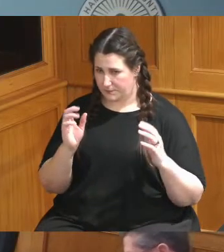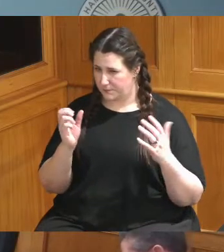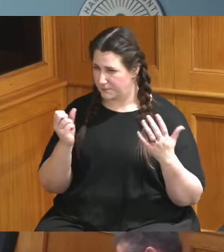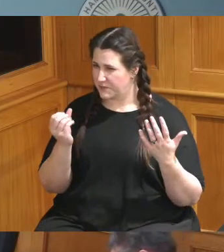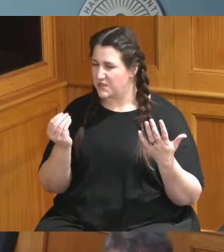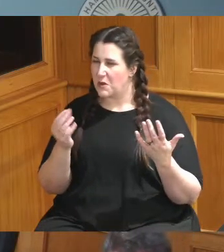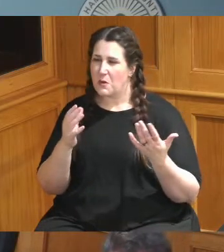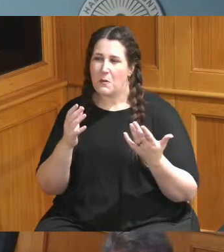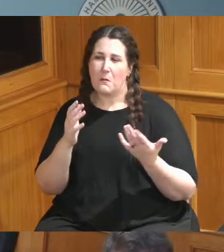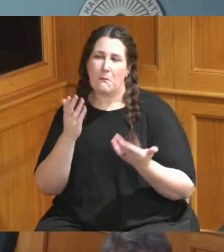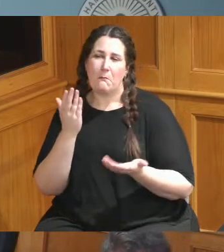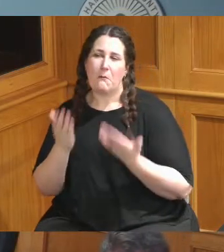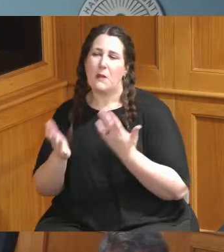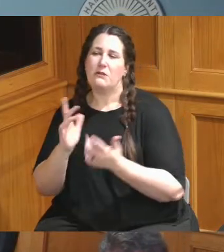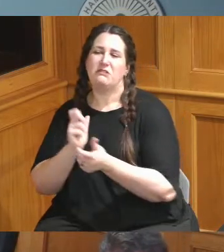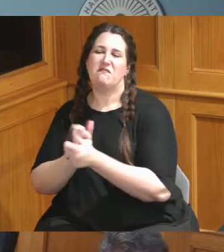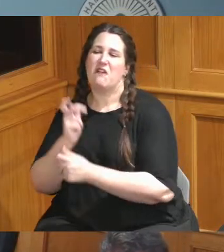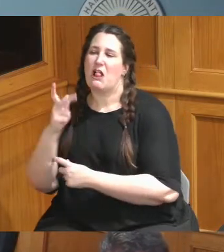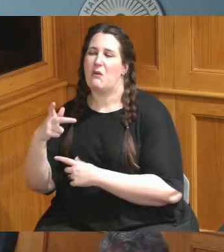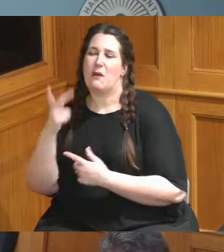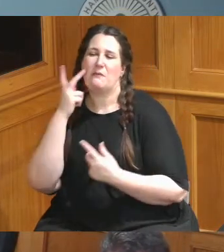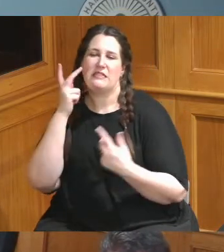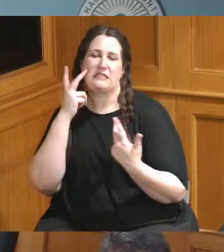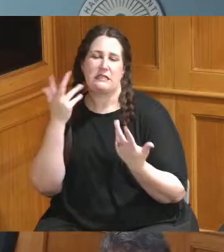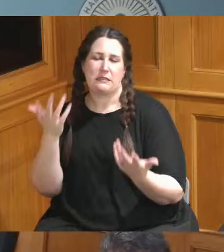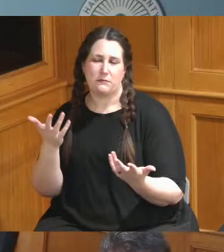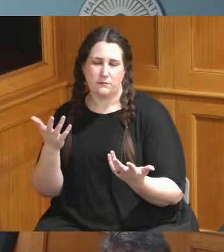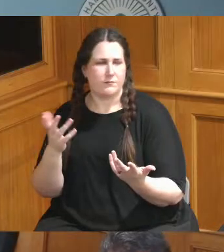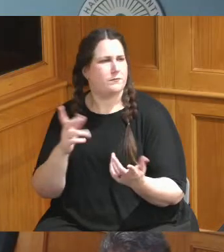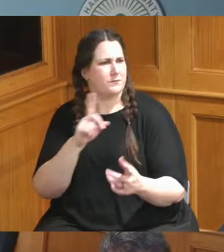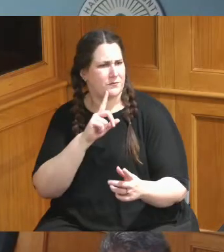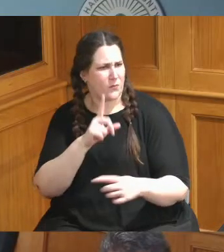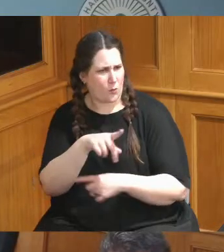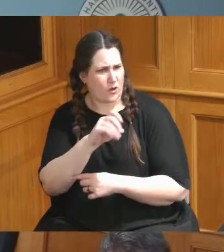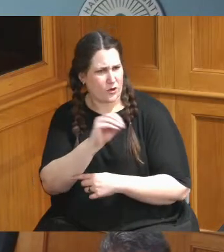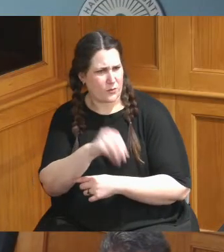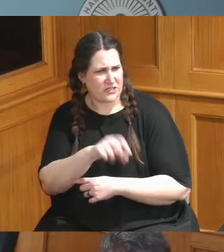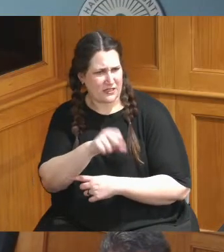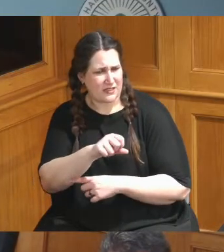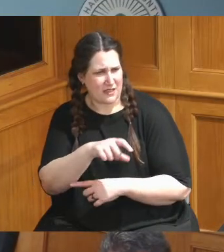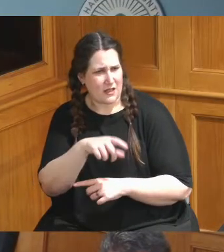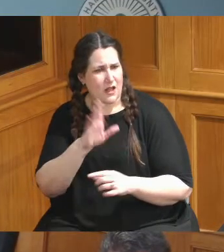maybe follow up? So, we're just kind of getting we don't have that be great. Absolutely. And